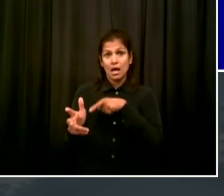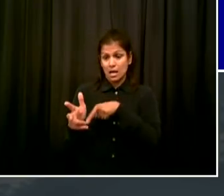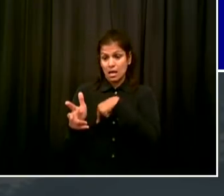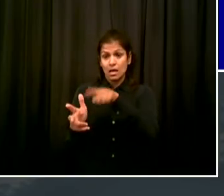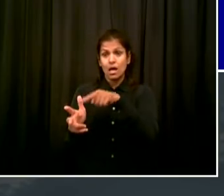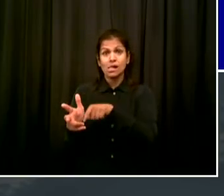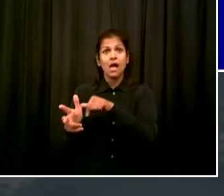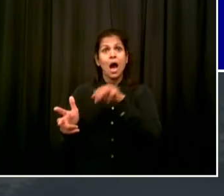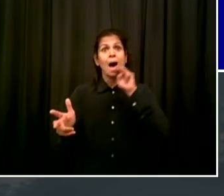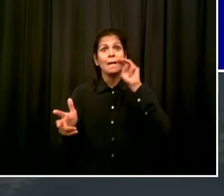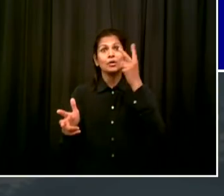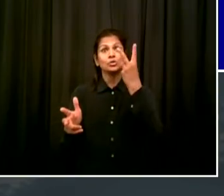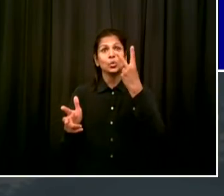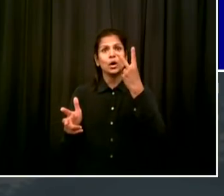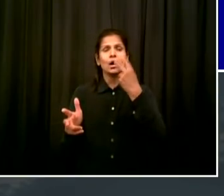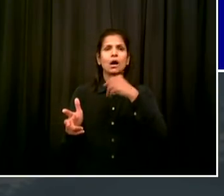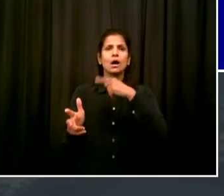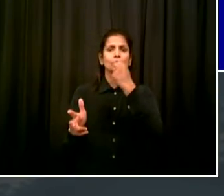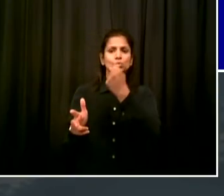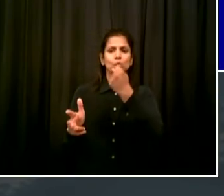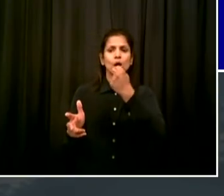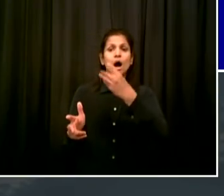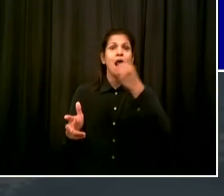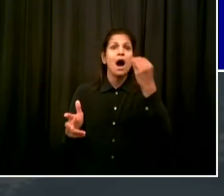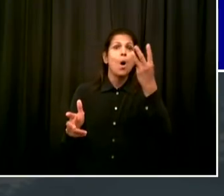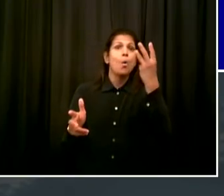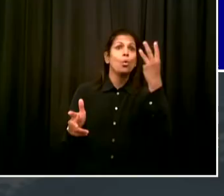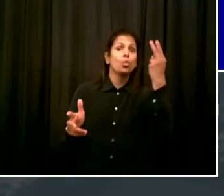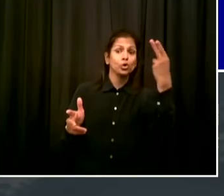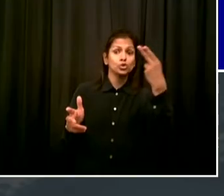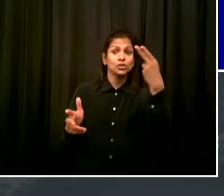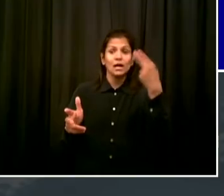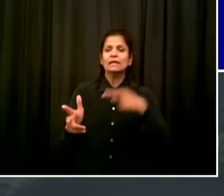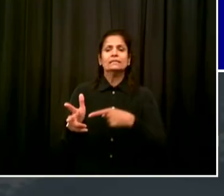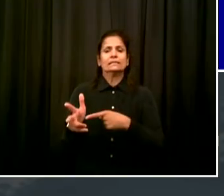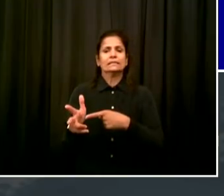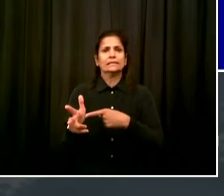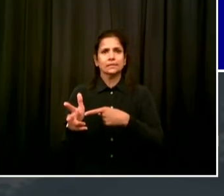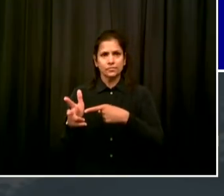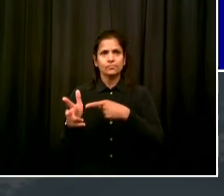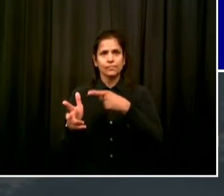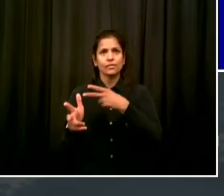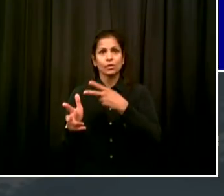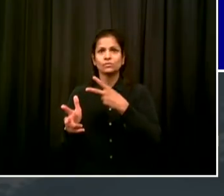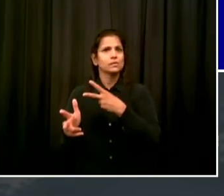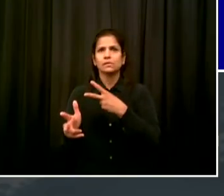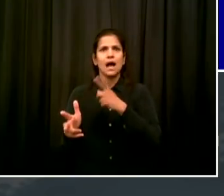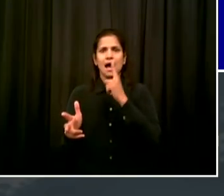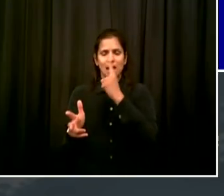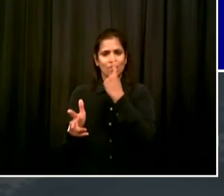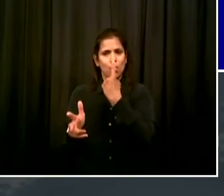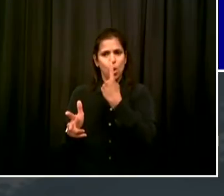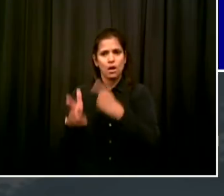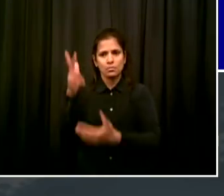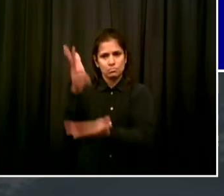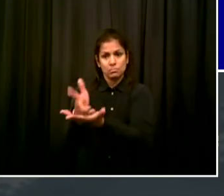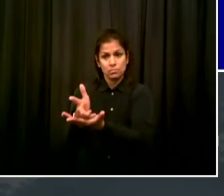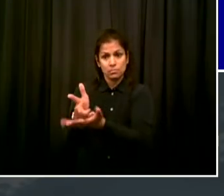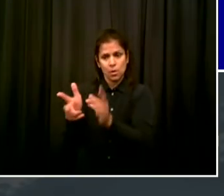UMLTIPLE TIMES YOU CAN SEE THE IMAGE ON YOUR SCREEN, IF YOU'RE ON THE STREET WITH MULTIE PLTIS MEA WEEK WE ARE